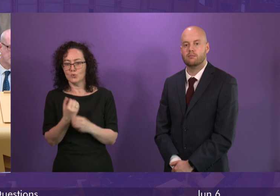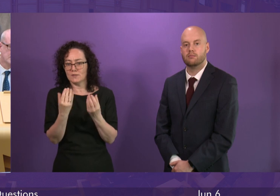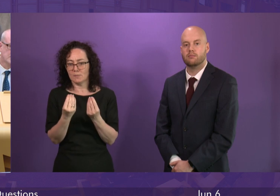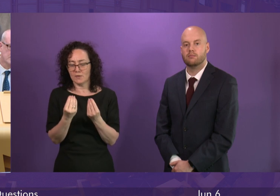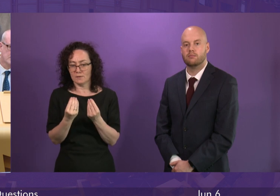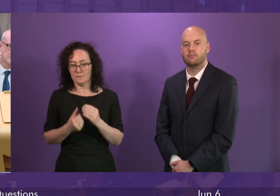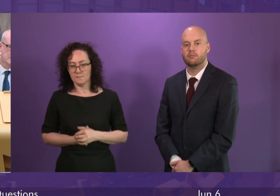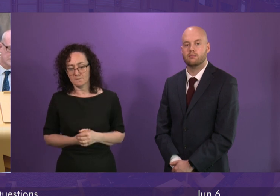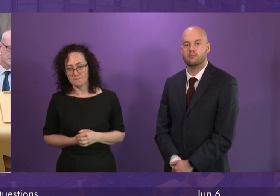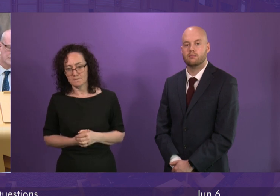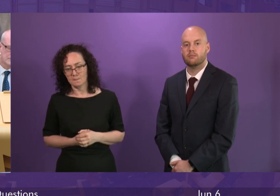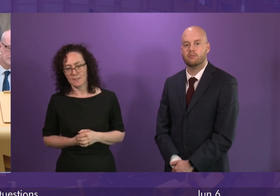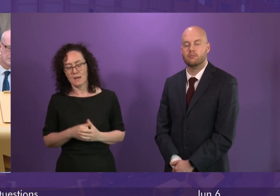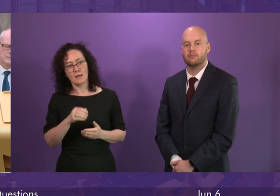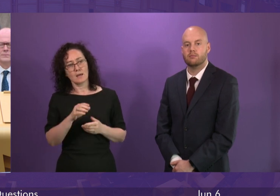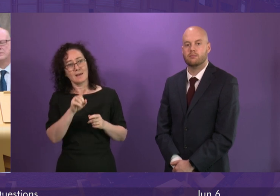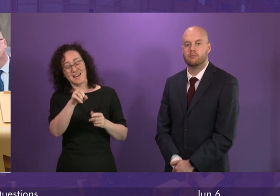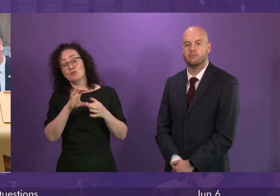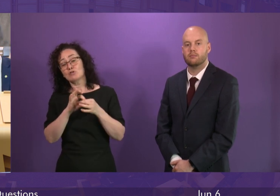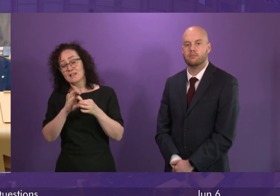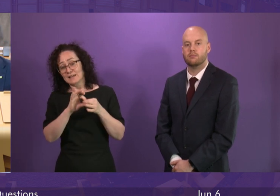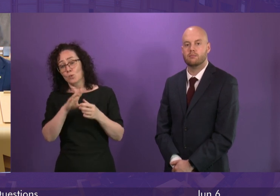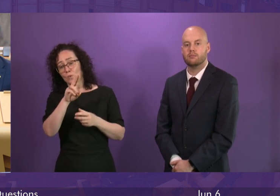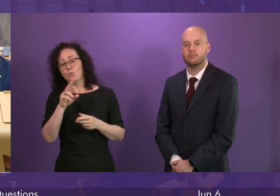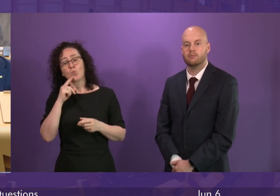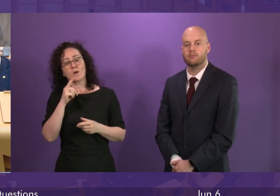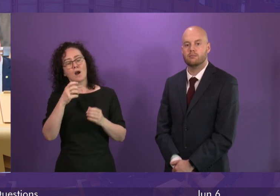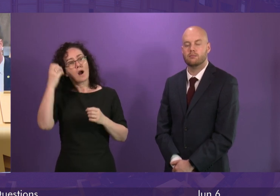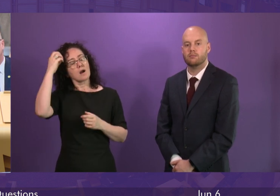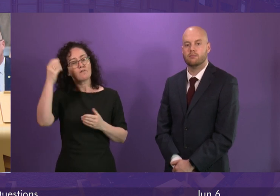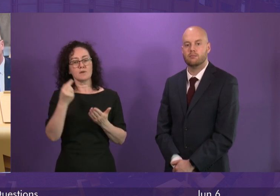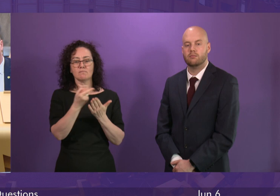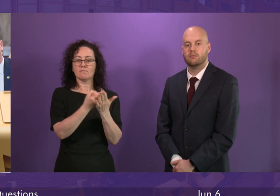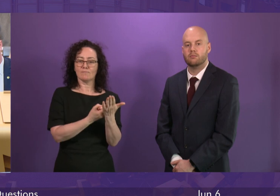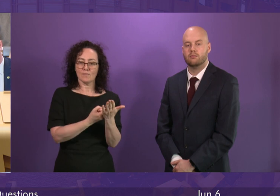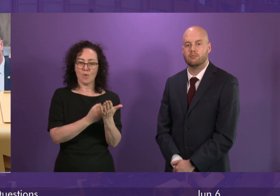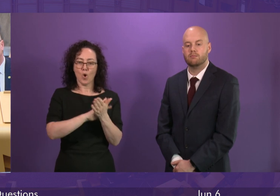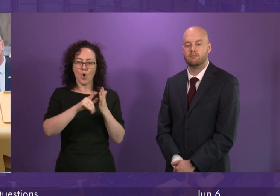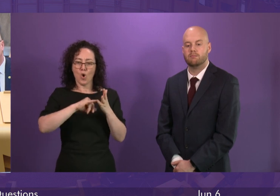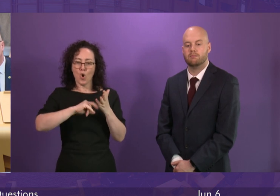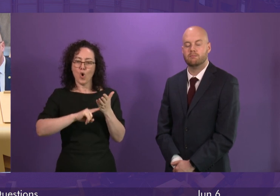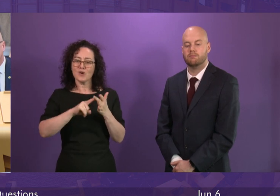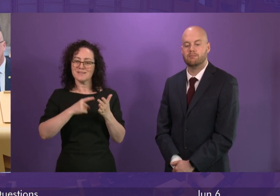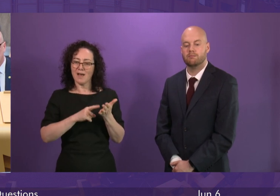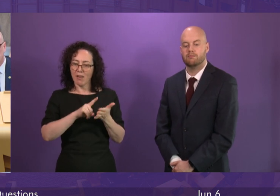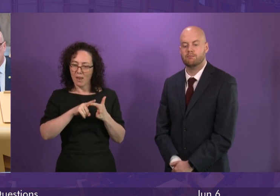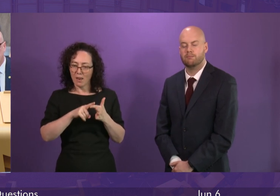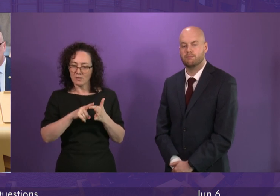in this area of policy. That serves none of us well, and it is, in my view, a scar on